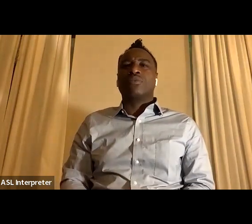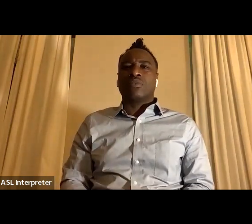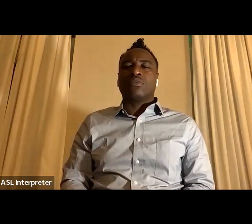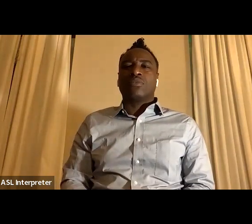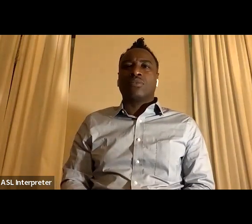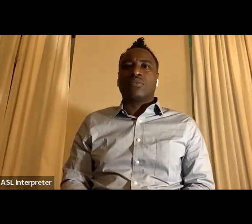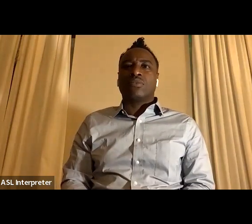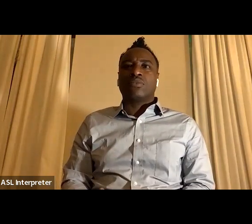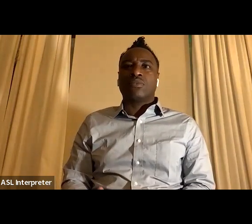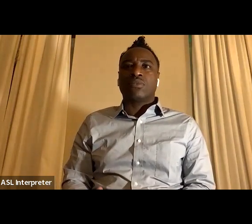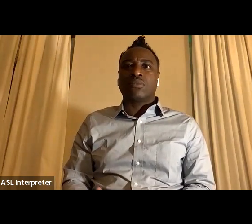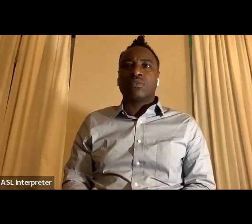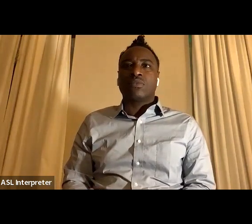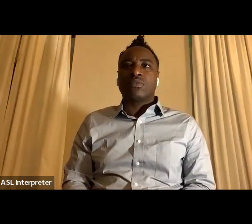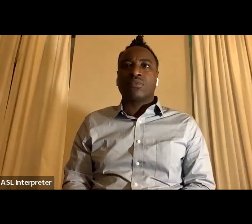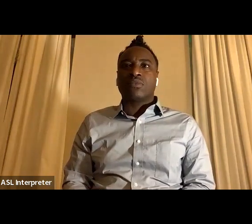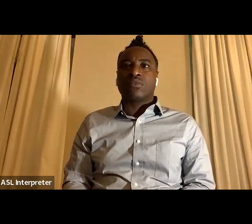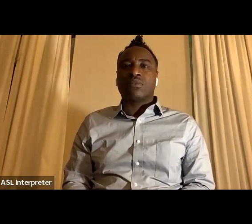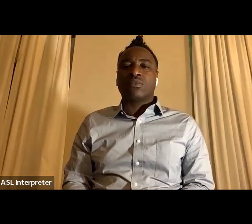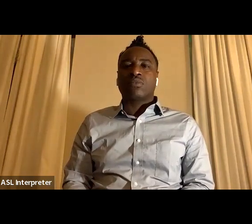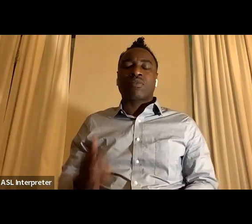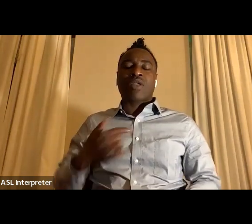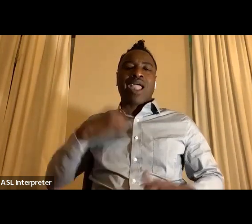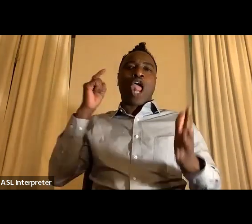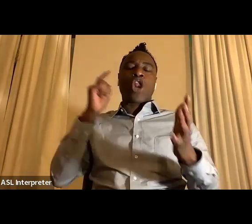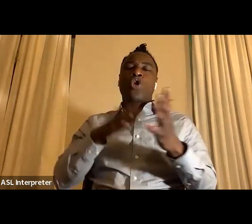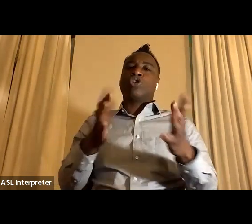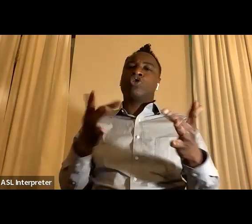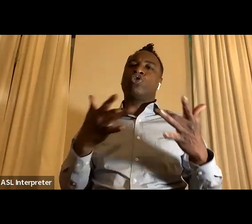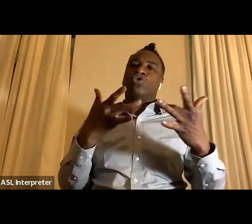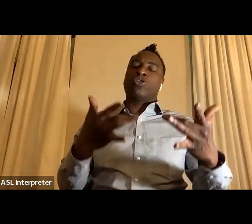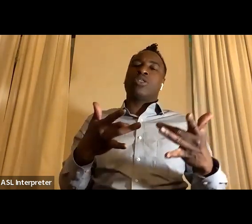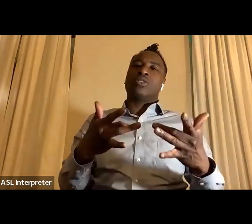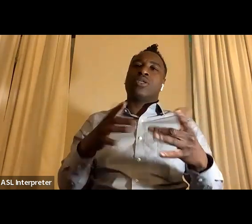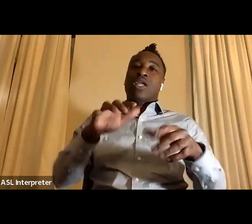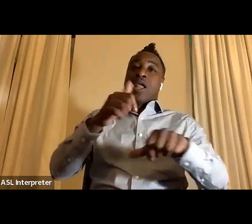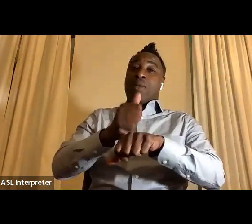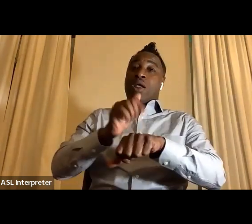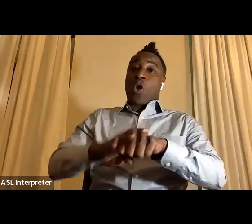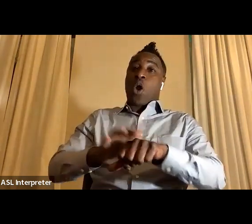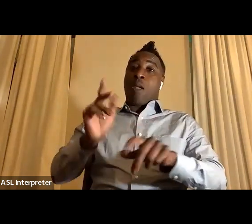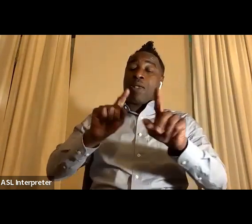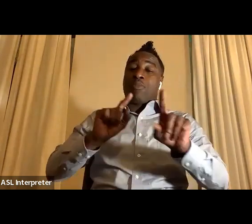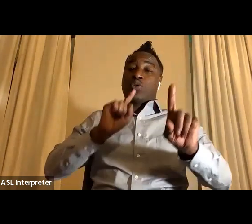like I've noticed trends based on like orders, like during a certain time.